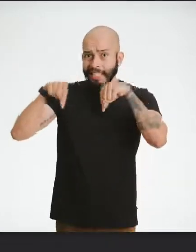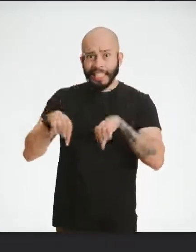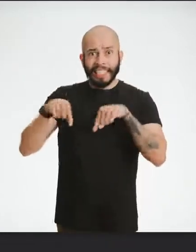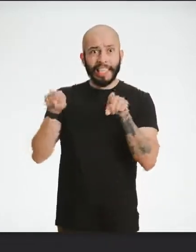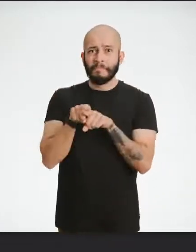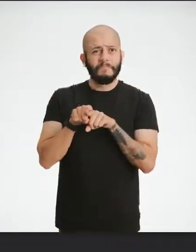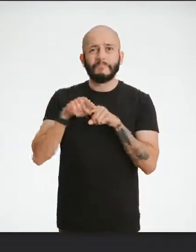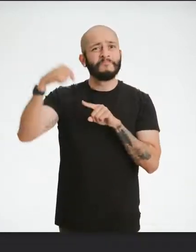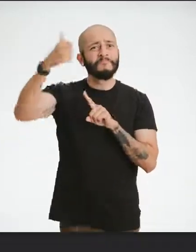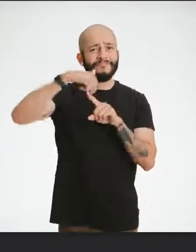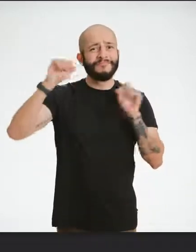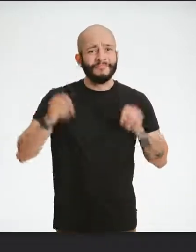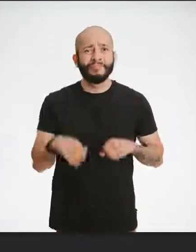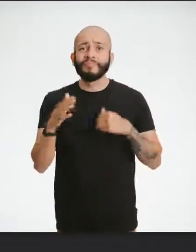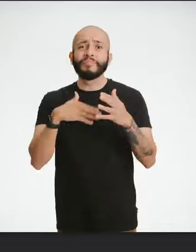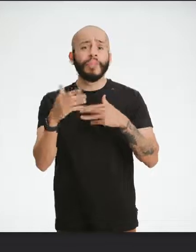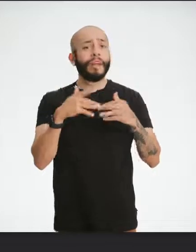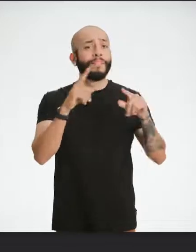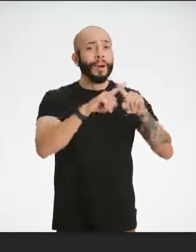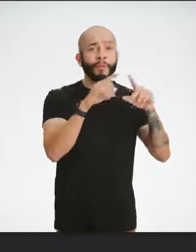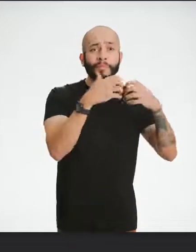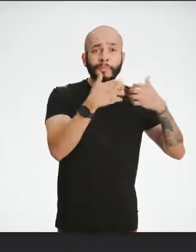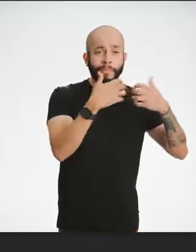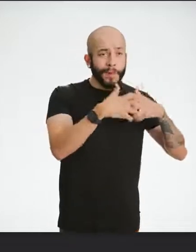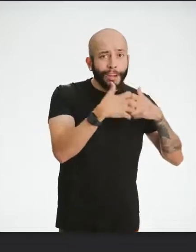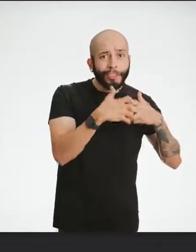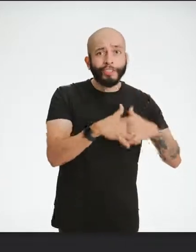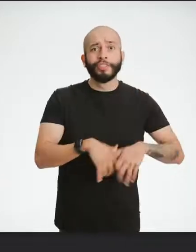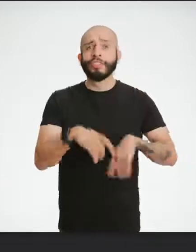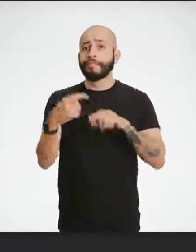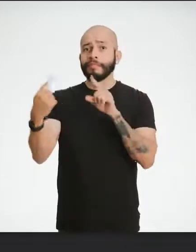whether that's between separate processes on your Mac, peer to peer between different